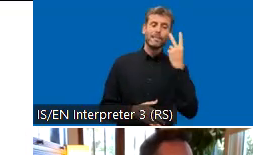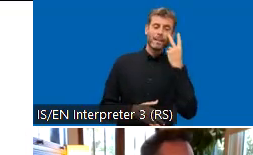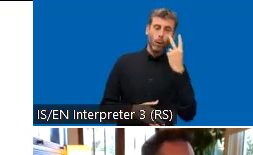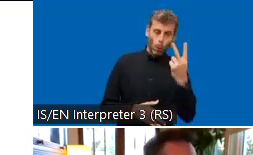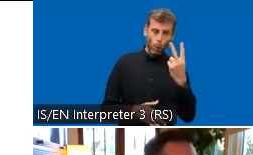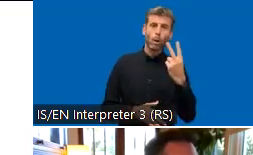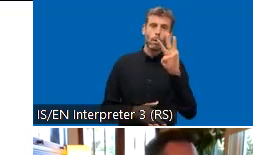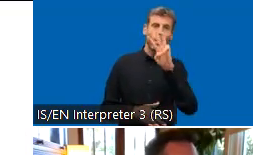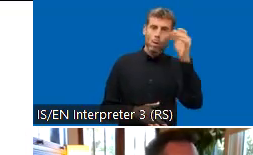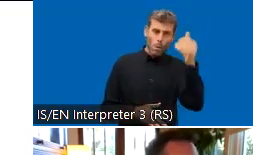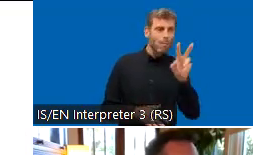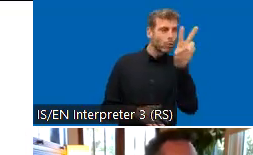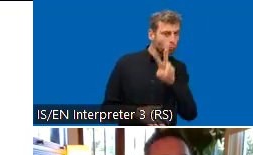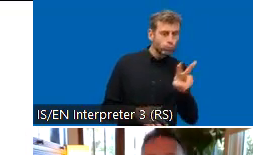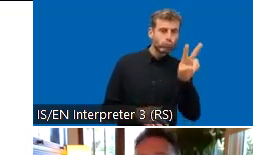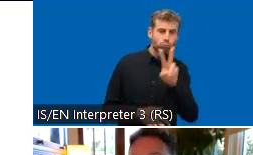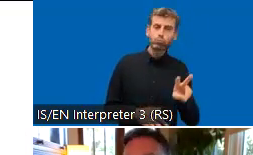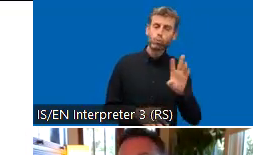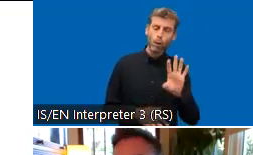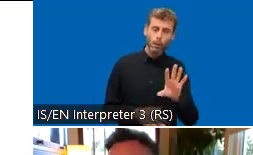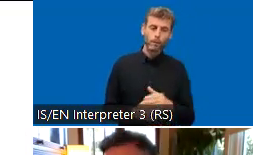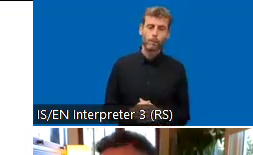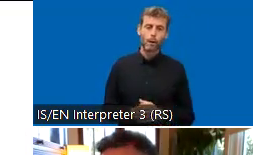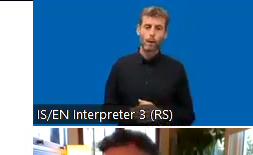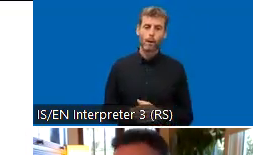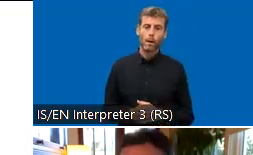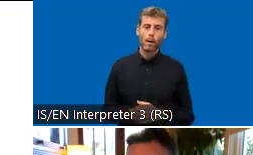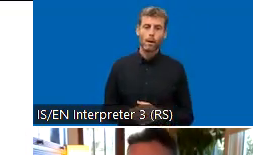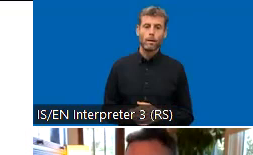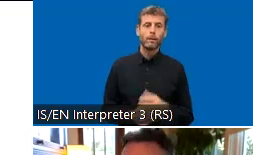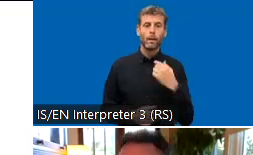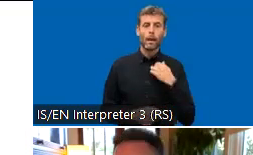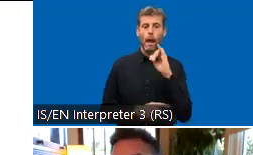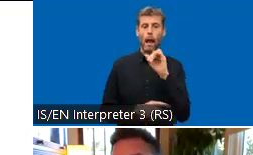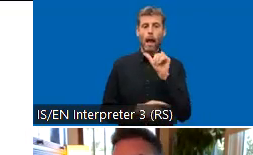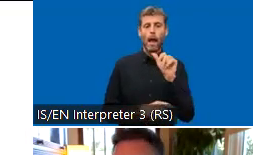I wanted to give a little bit of an update on IAAP and what's going on. I get